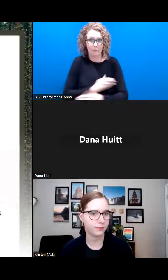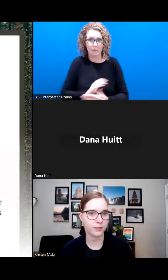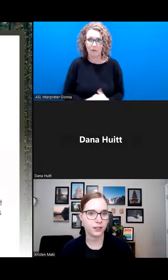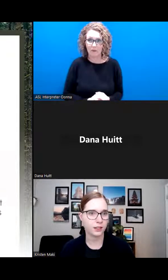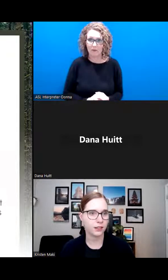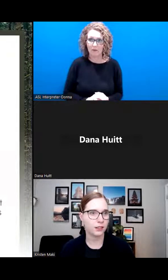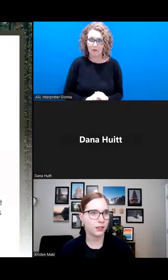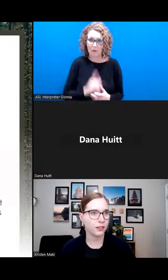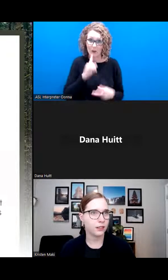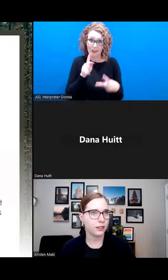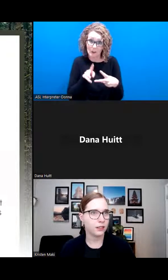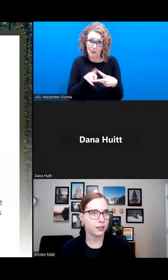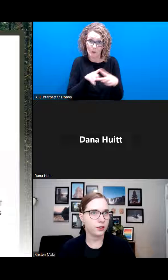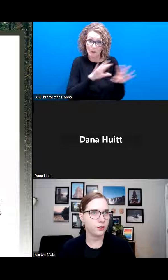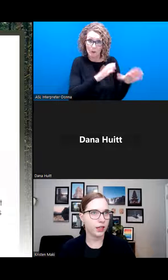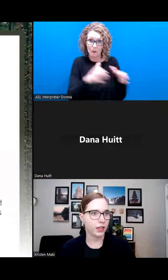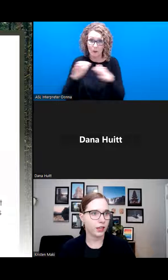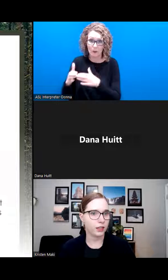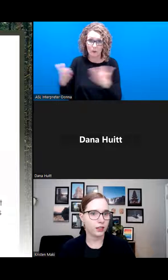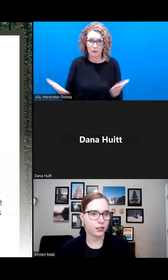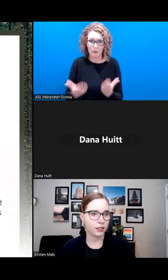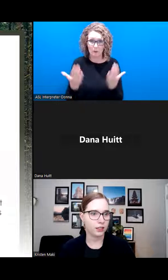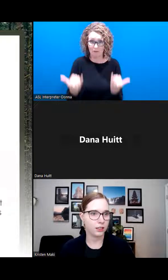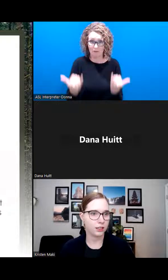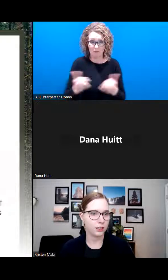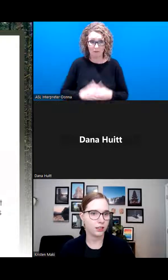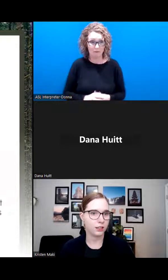to bolster our professional caregiving workforce in order to meet demands